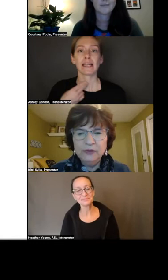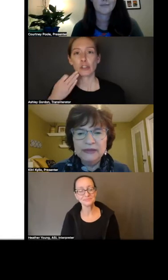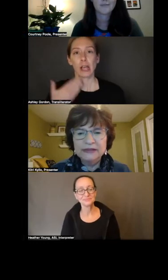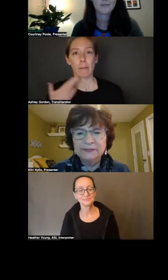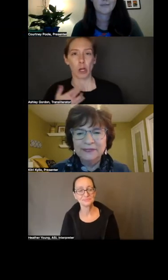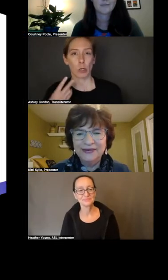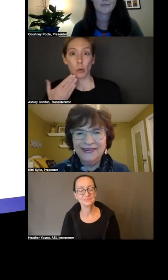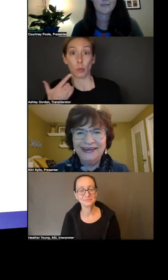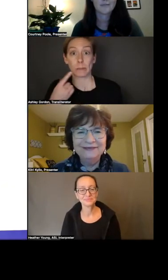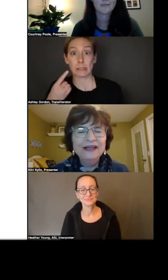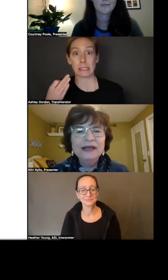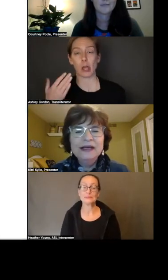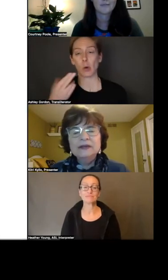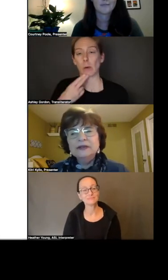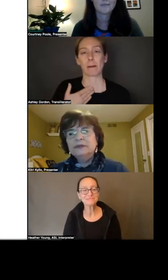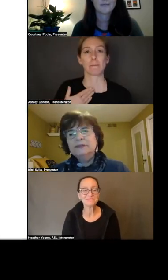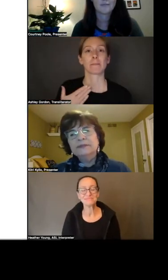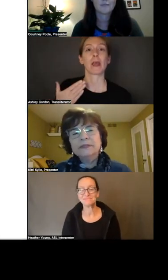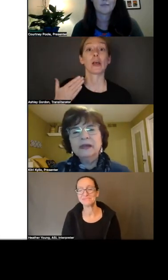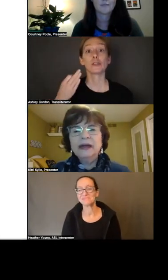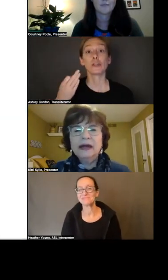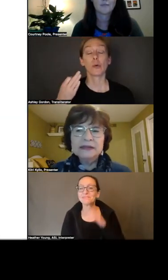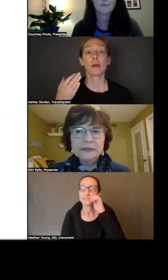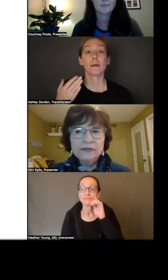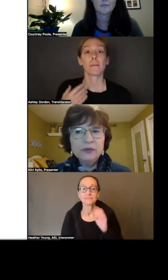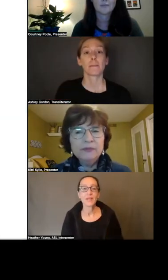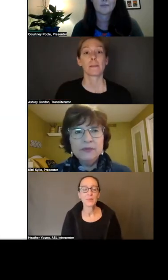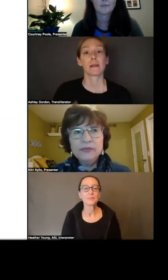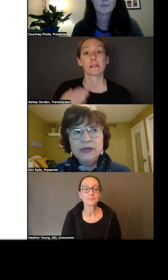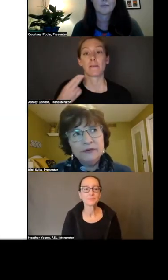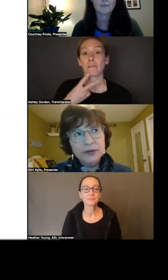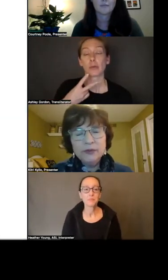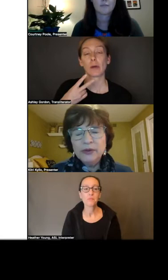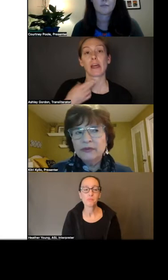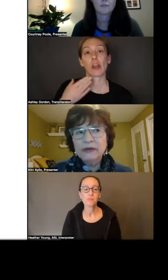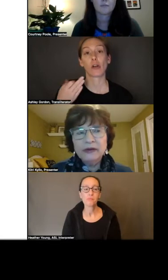Whoops, okay. So, some of you that are familiar with